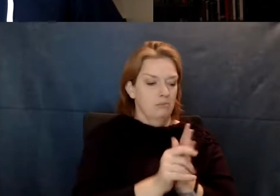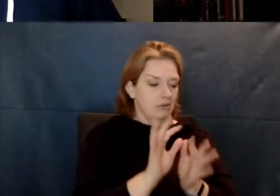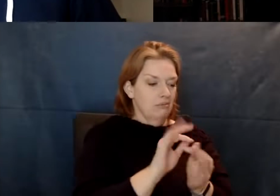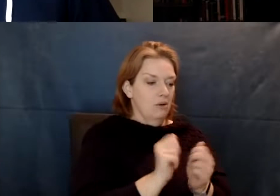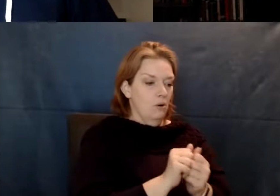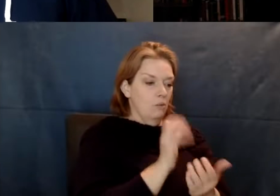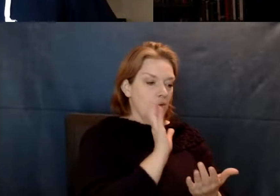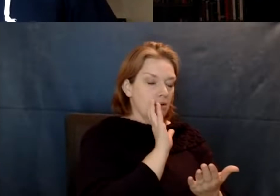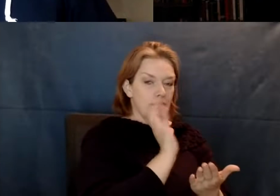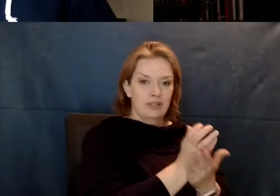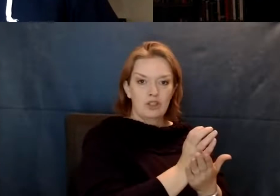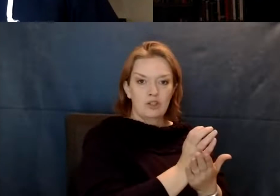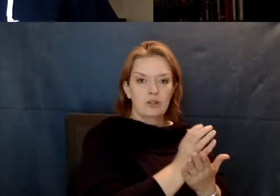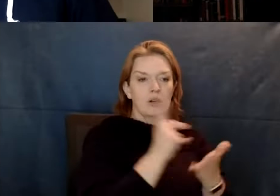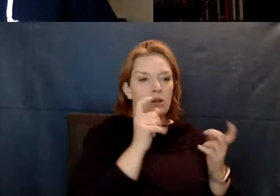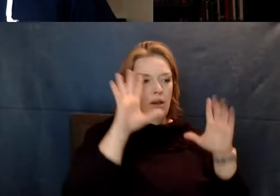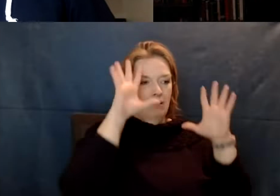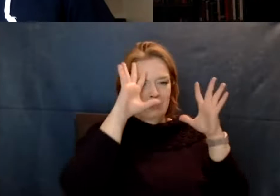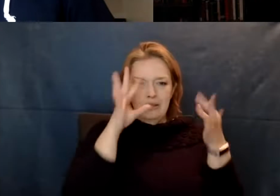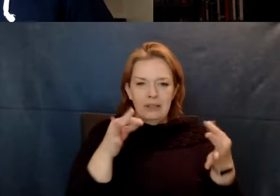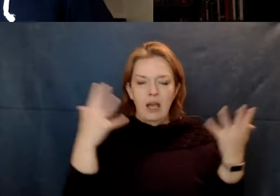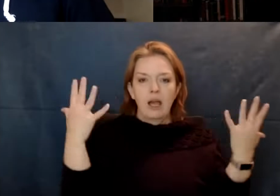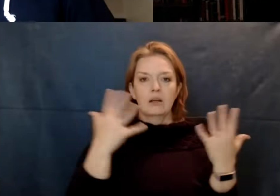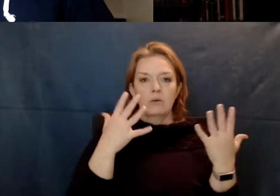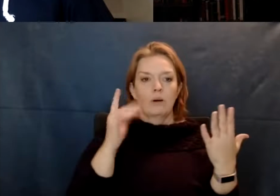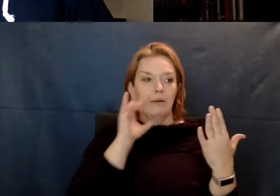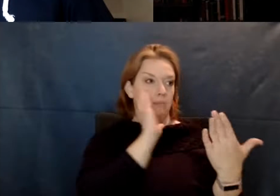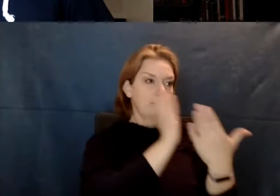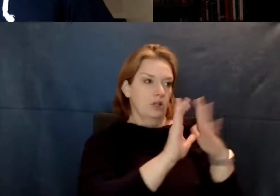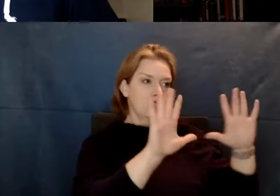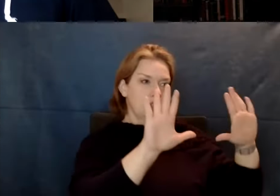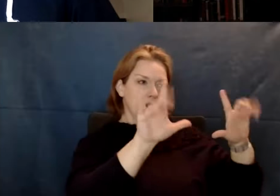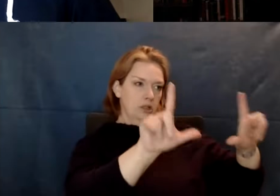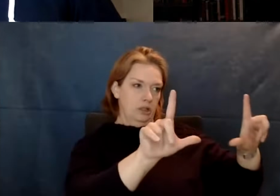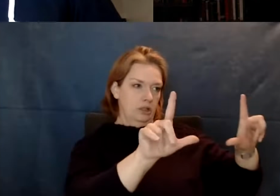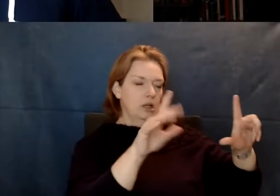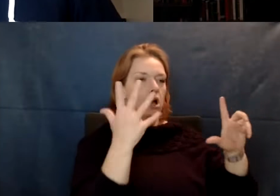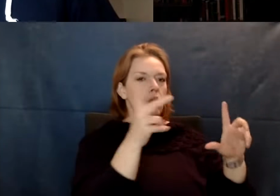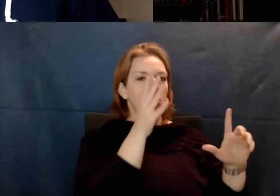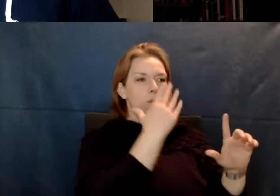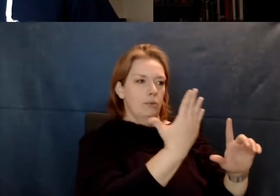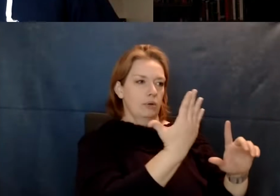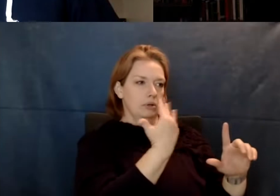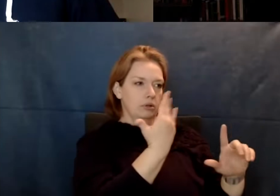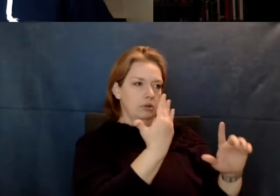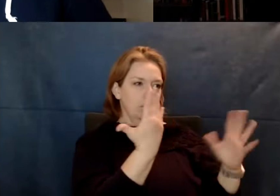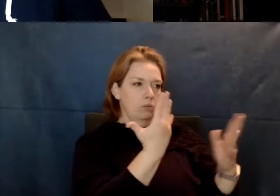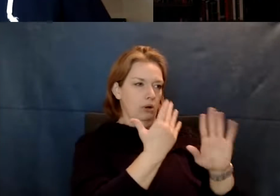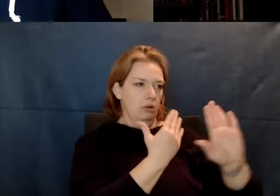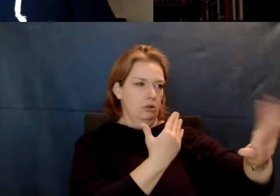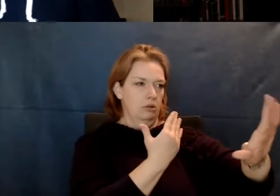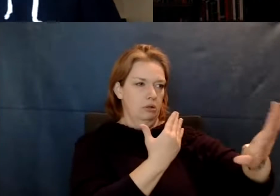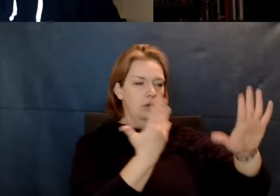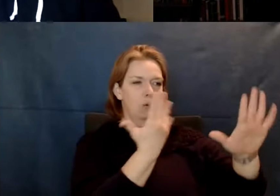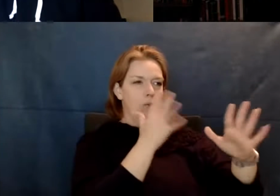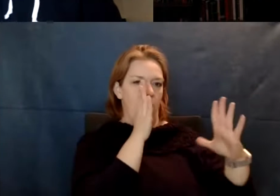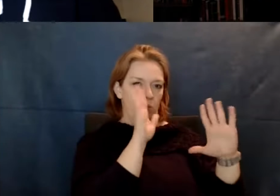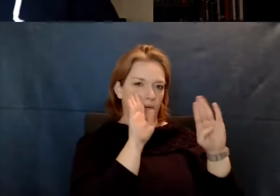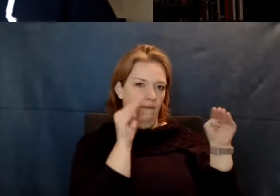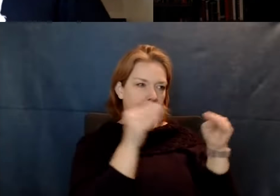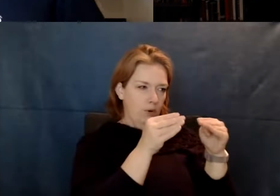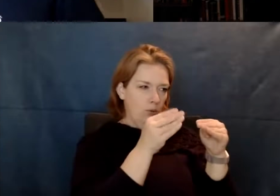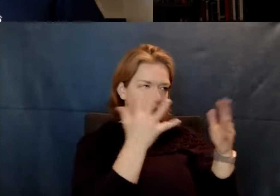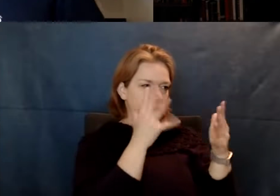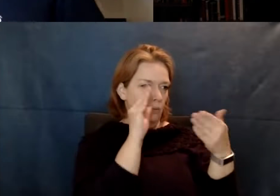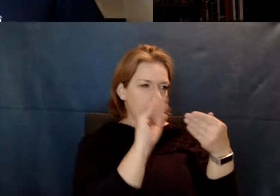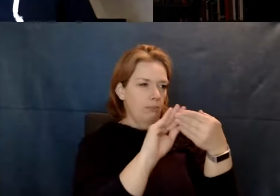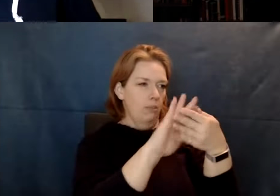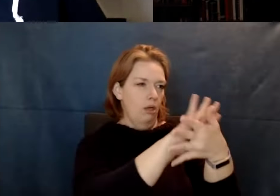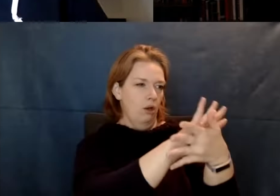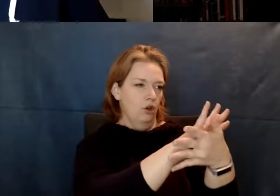of focus, what's in the foreground, the tone of the color in the photo, and so I'm always